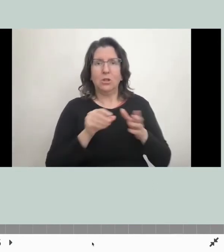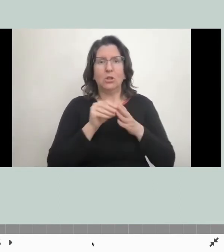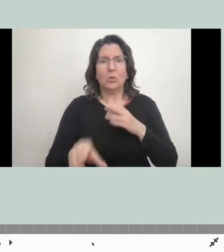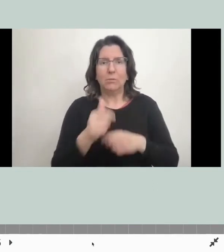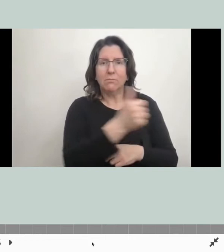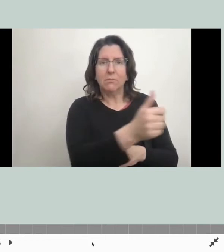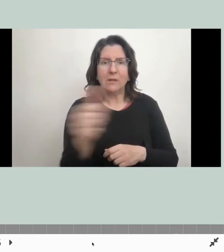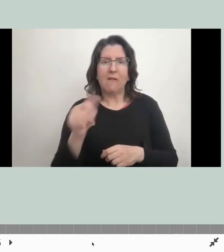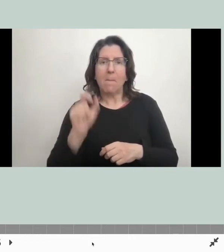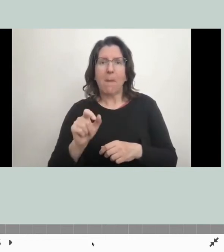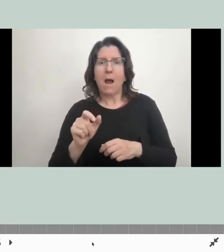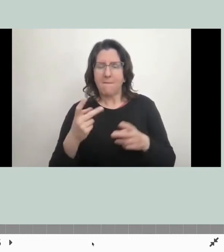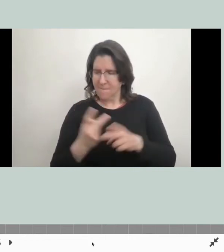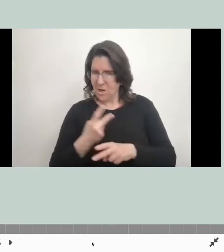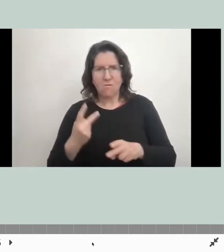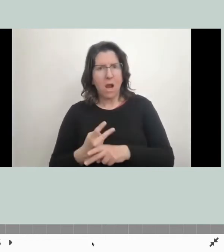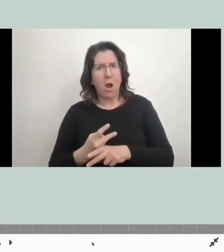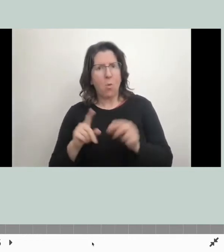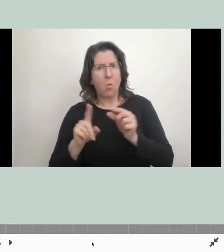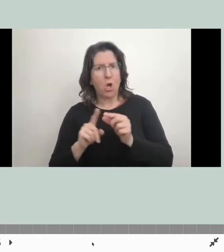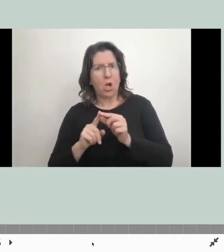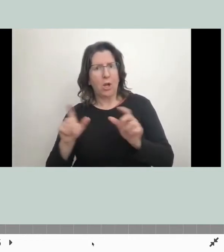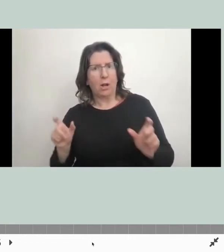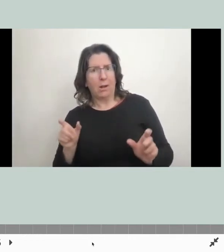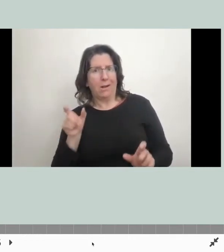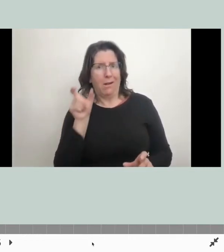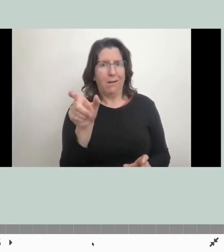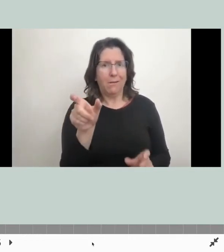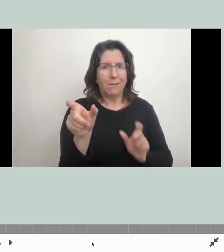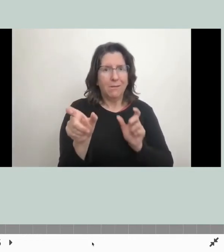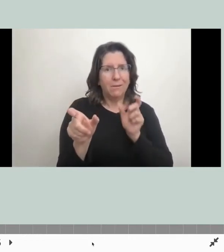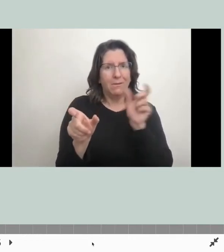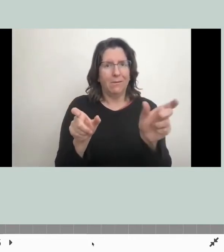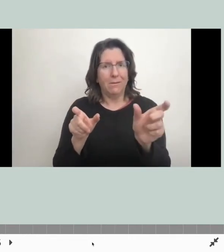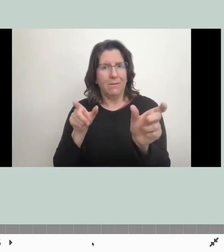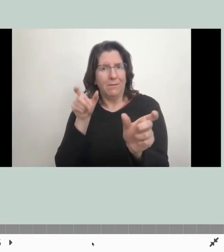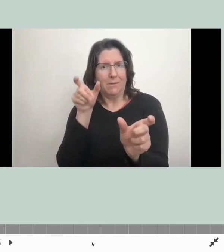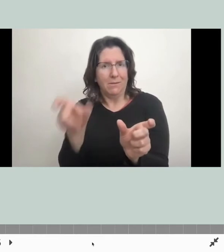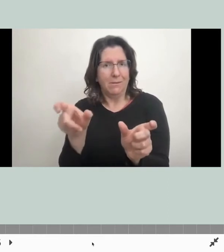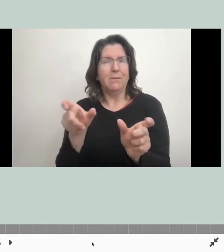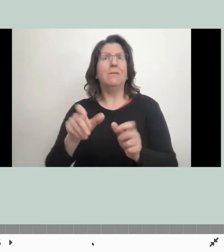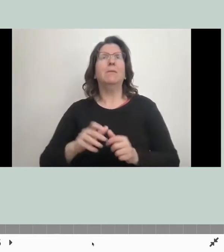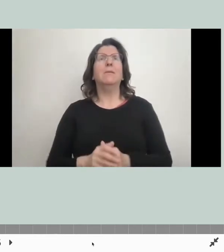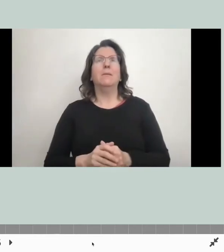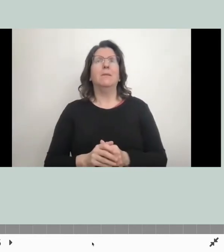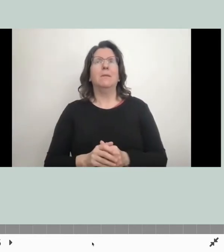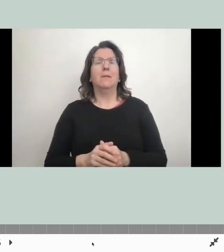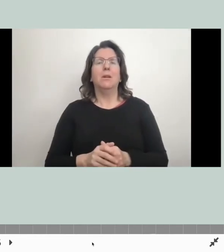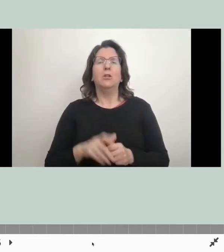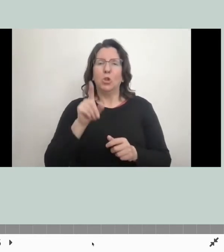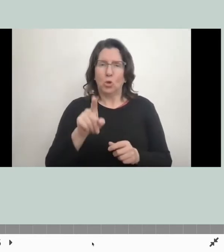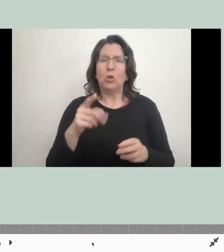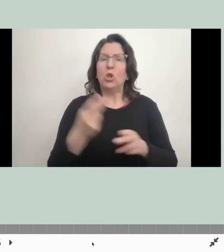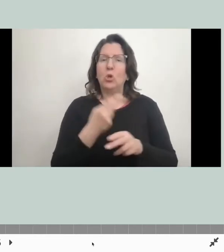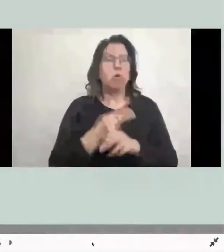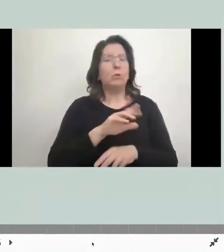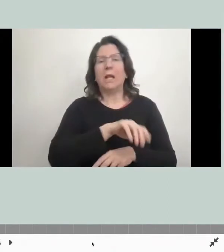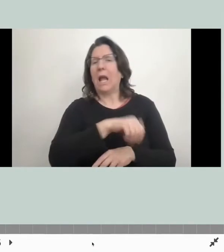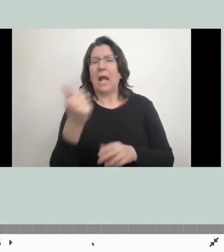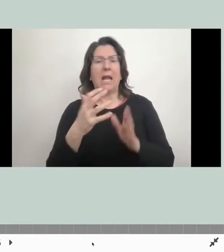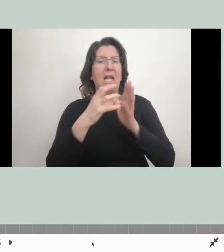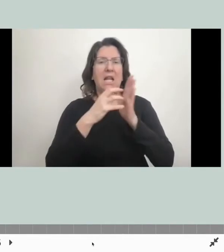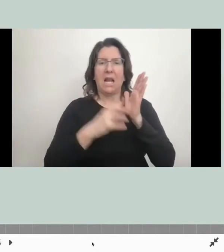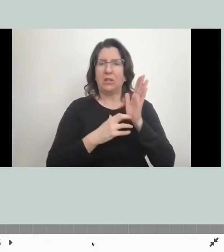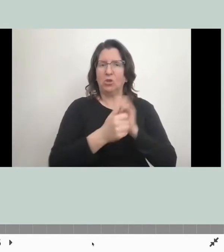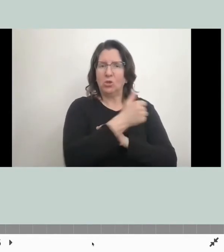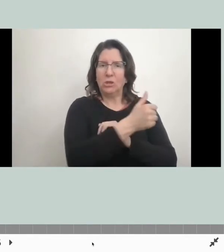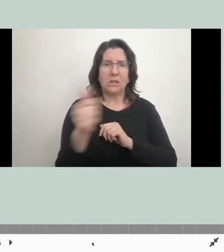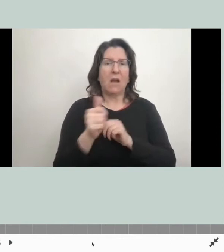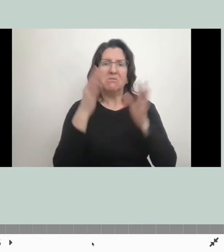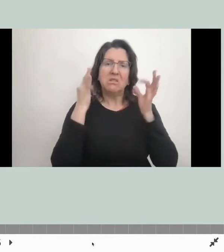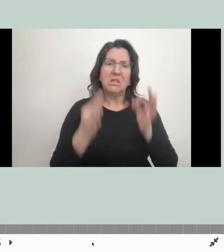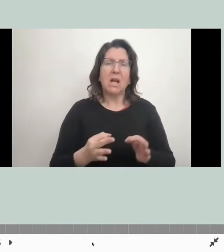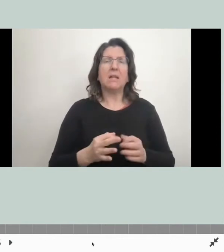Then the students have to figure out what's missing, what words or longer stretches of text are missing and to 'fill in the gaps.'